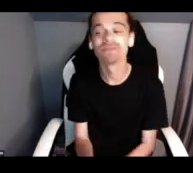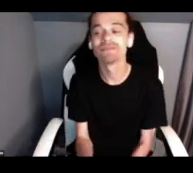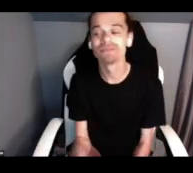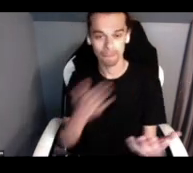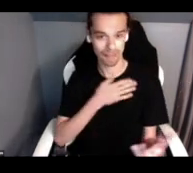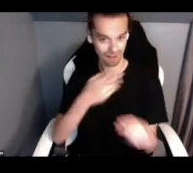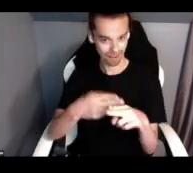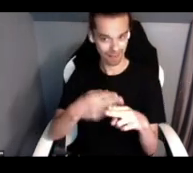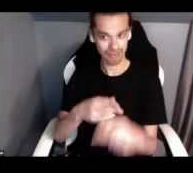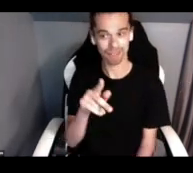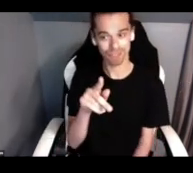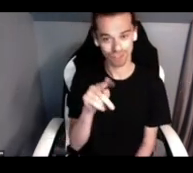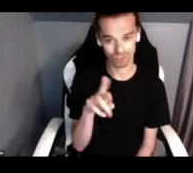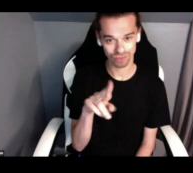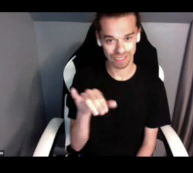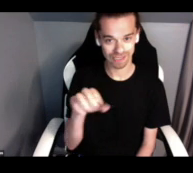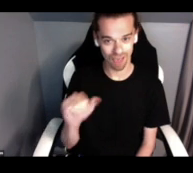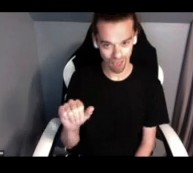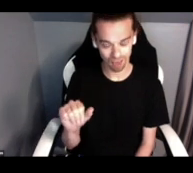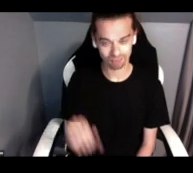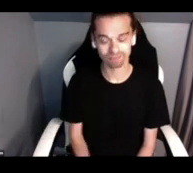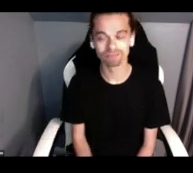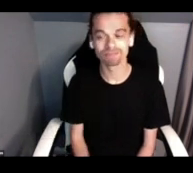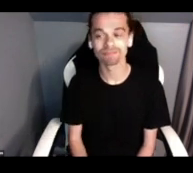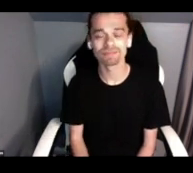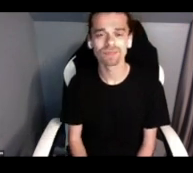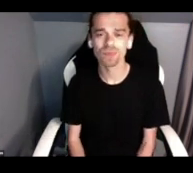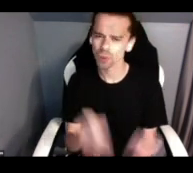In a quick visual description of myself,